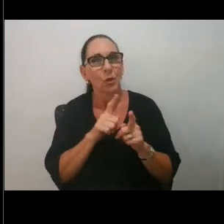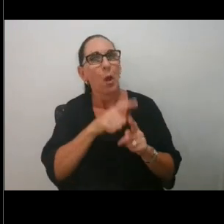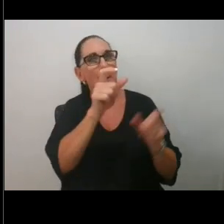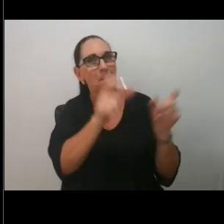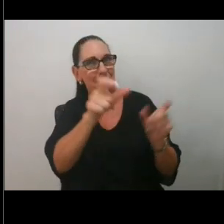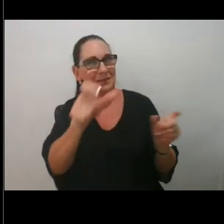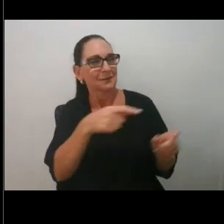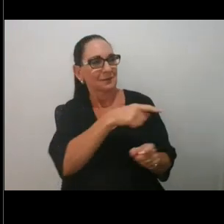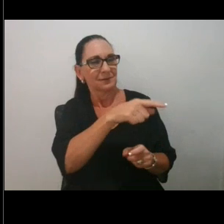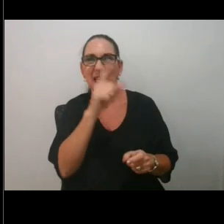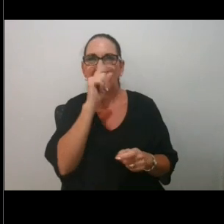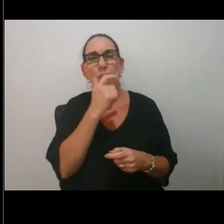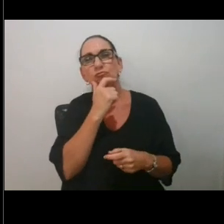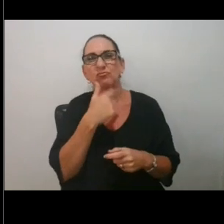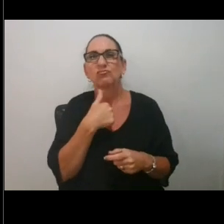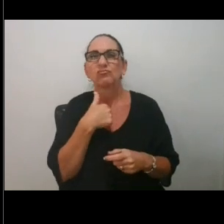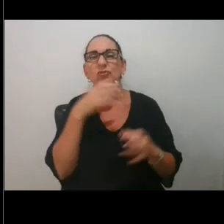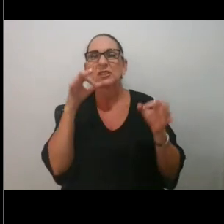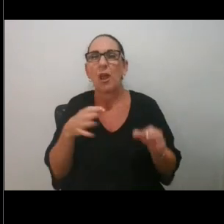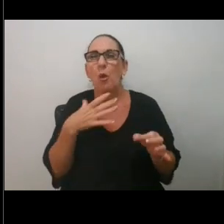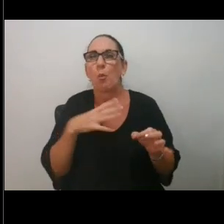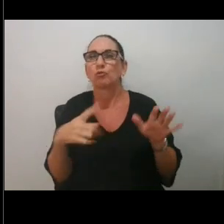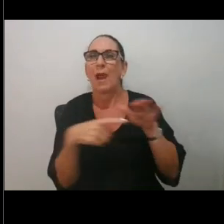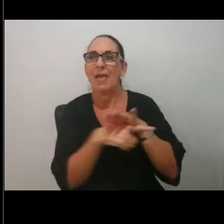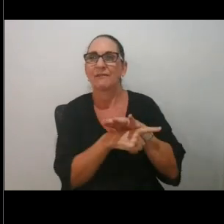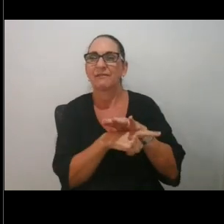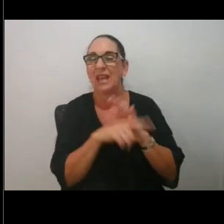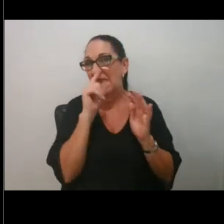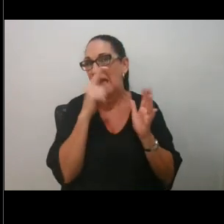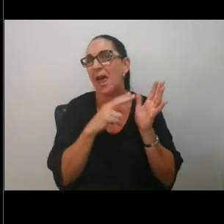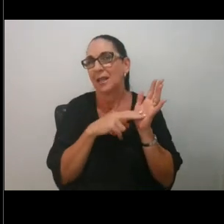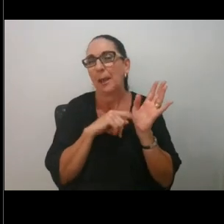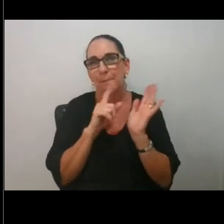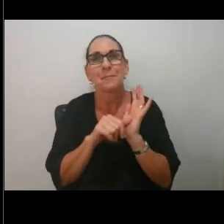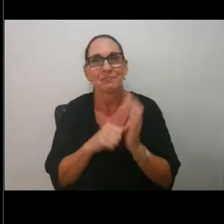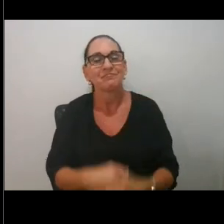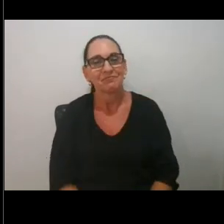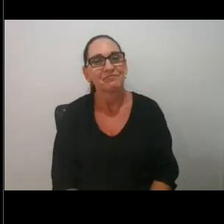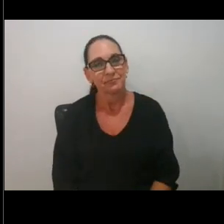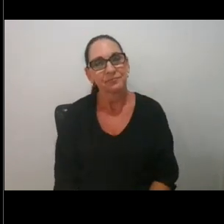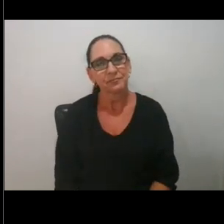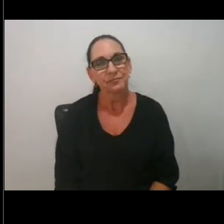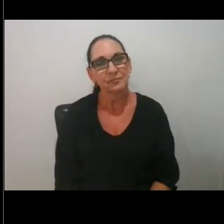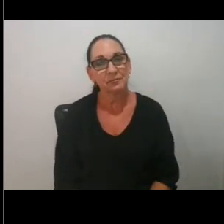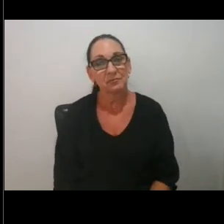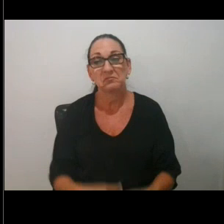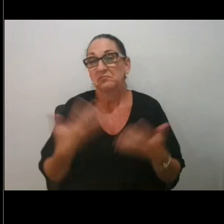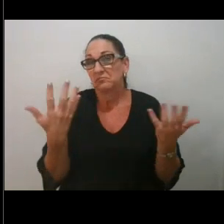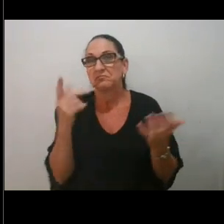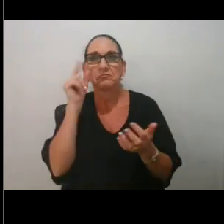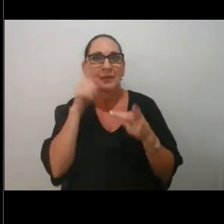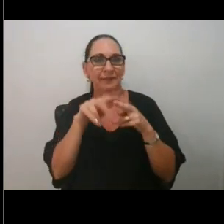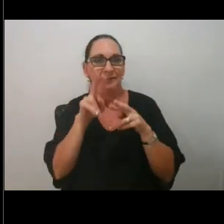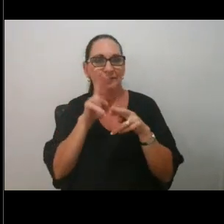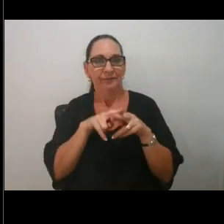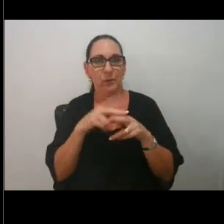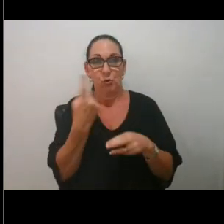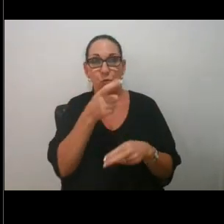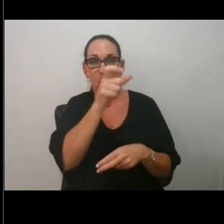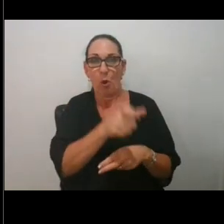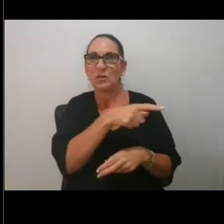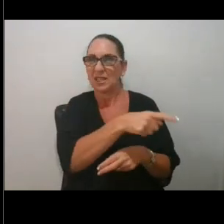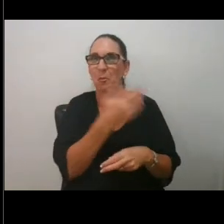anytime so if you have somebody who uh has been on the program before or is currently